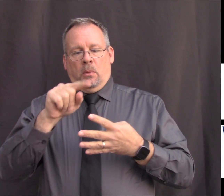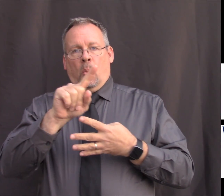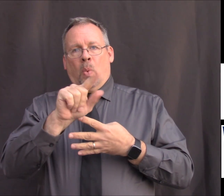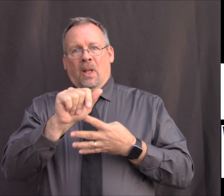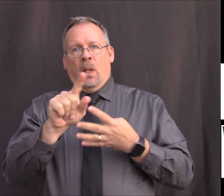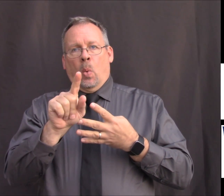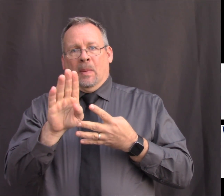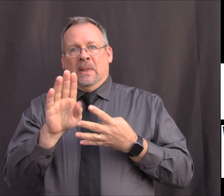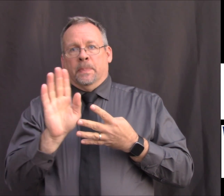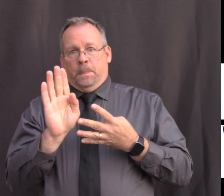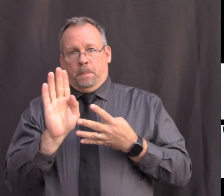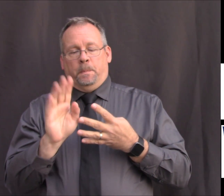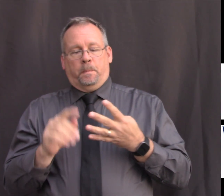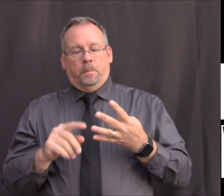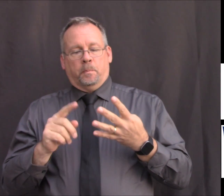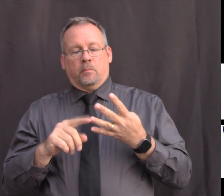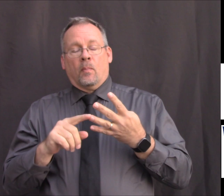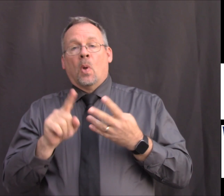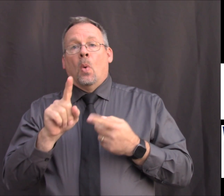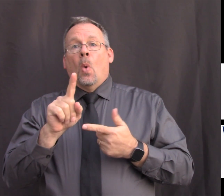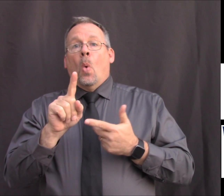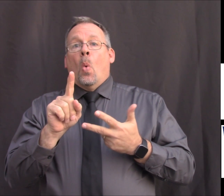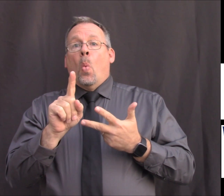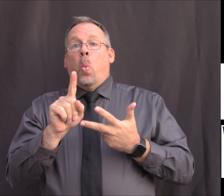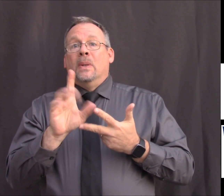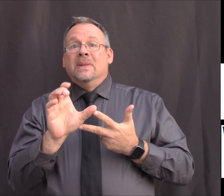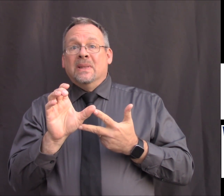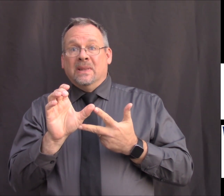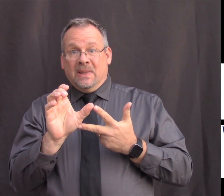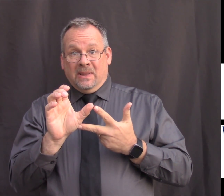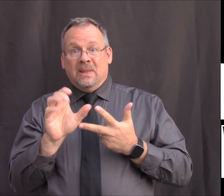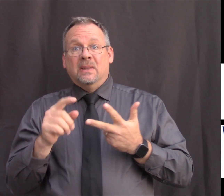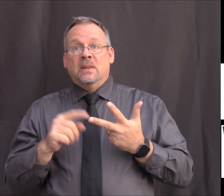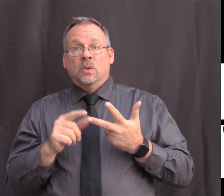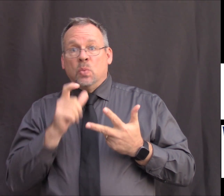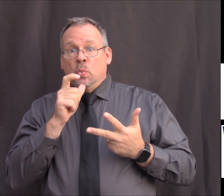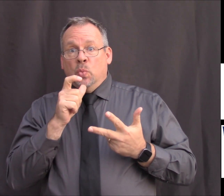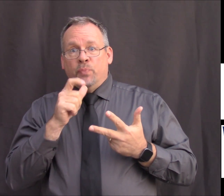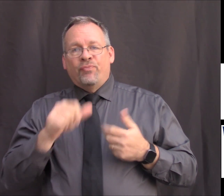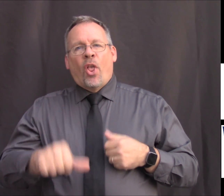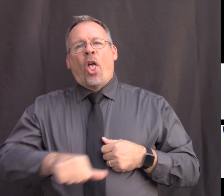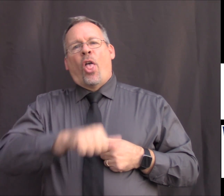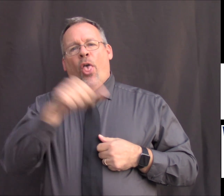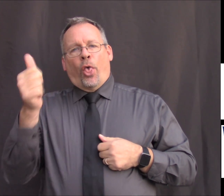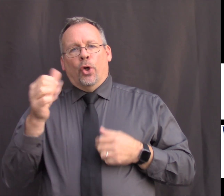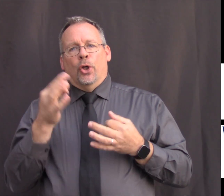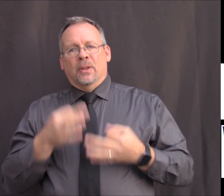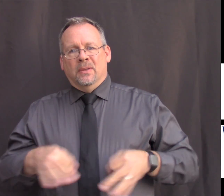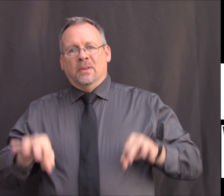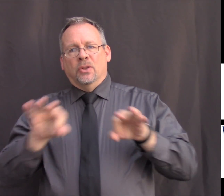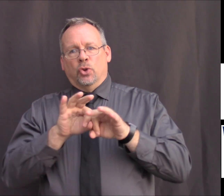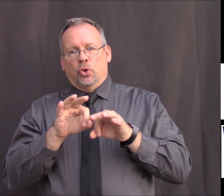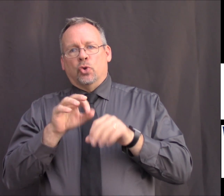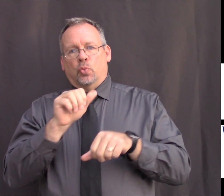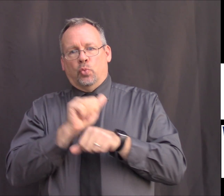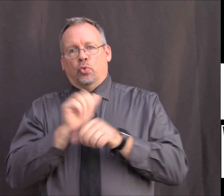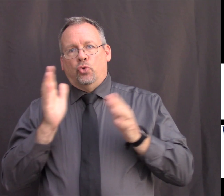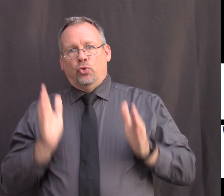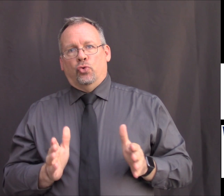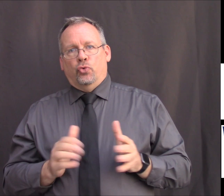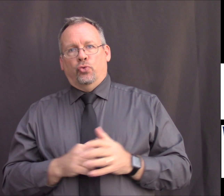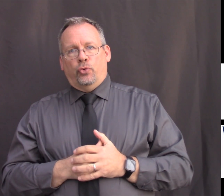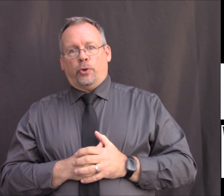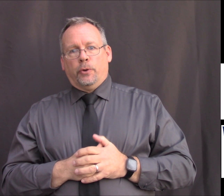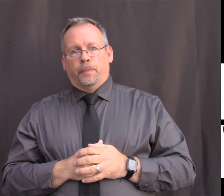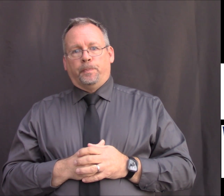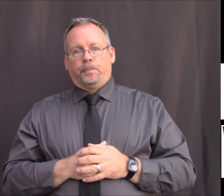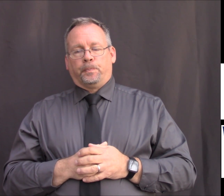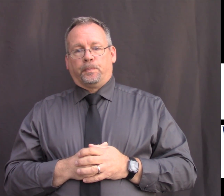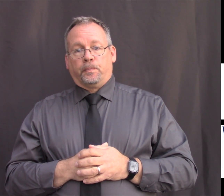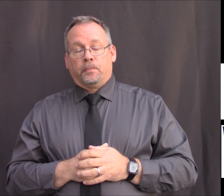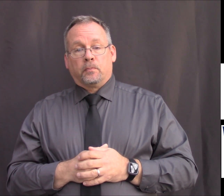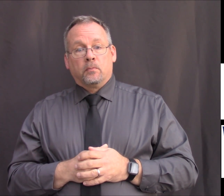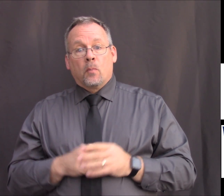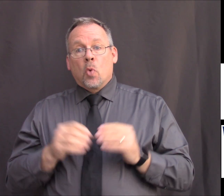*Phase 1c includes additional groups of essential workers.